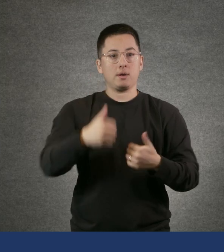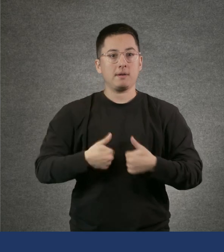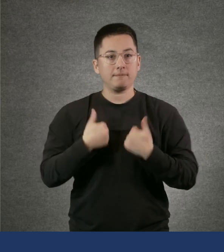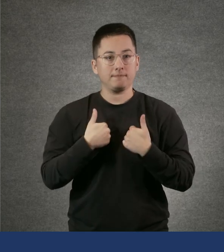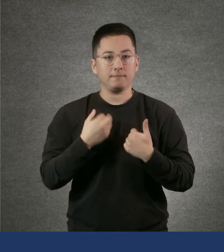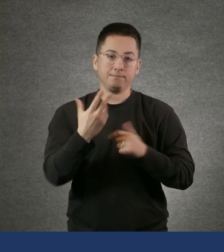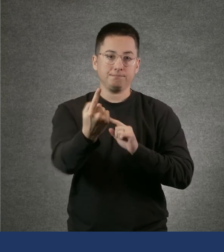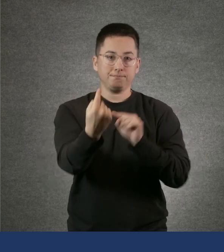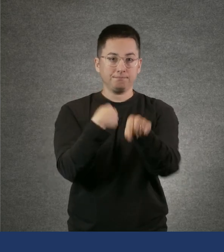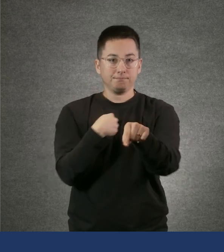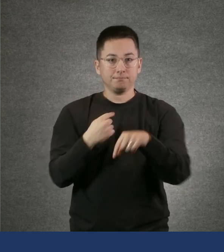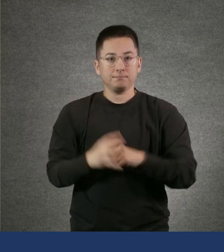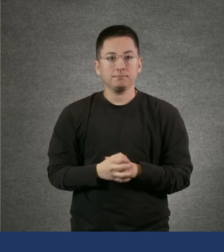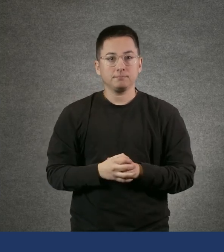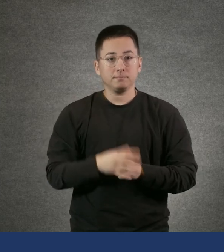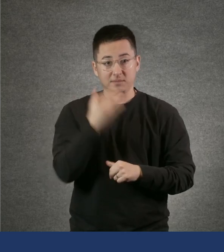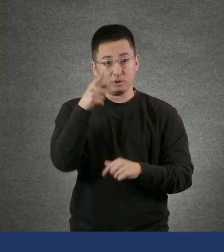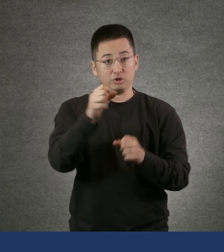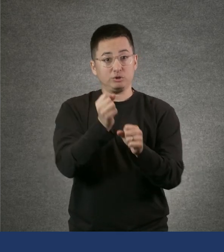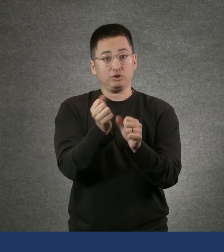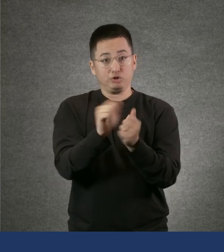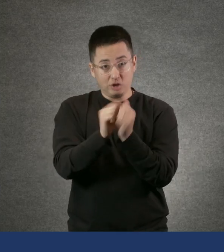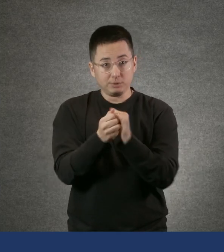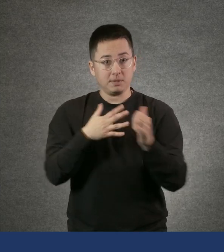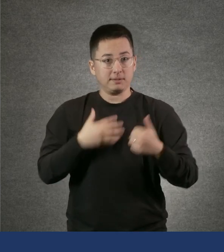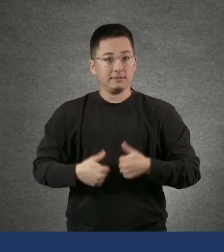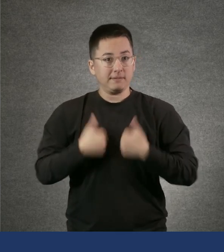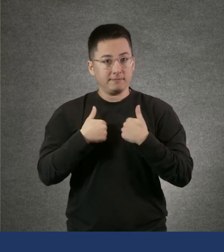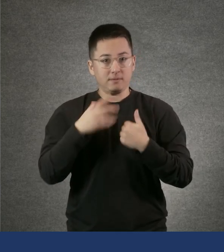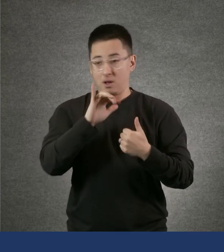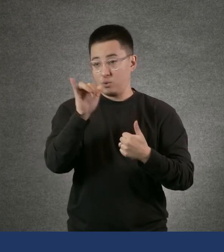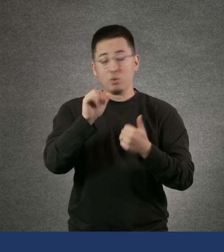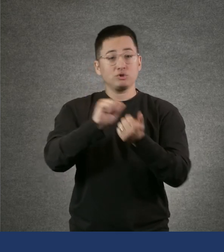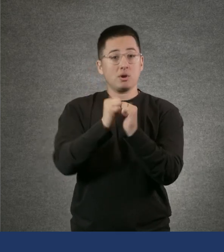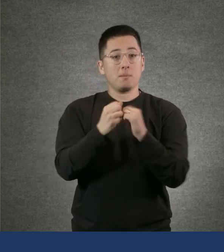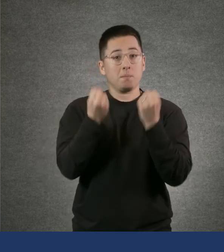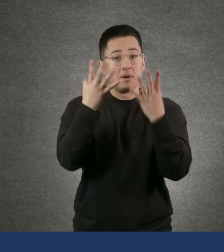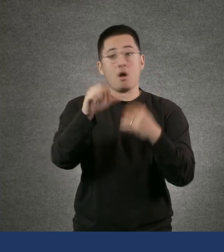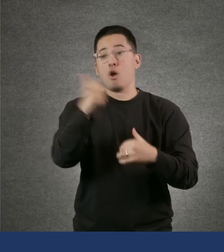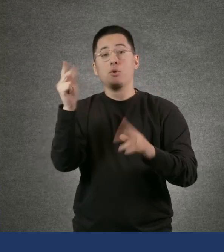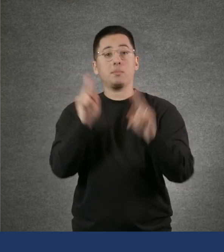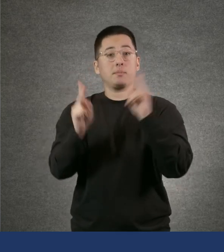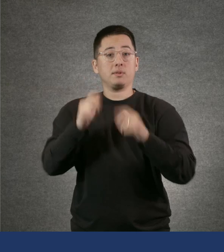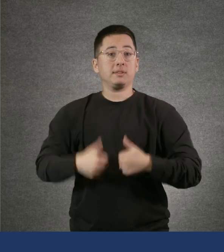and I'm glad I got to have you part of my life because not only the work that you do and changed my life,